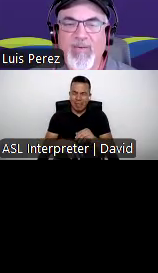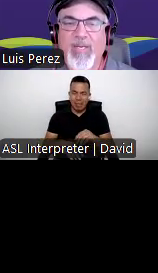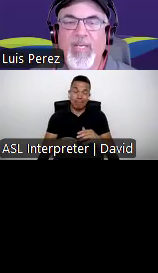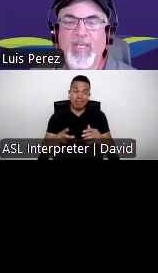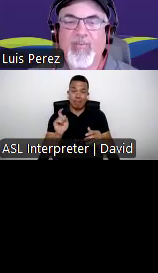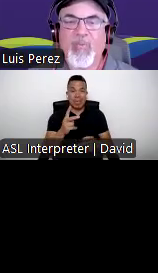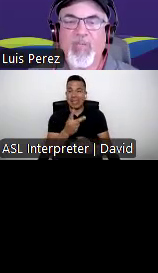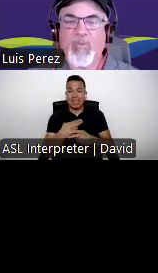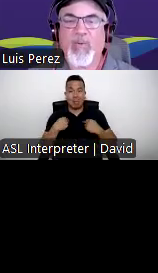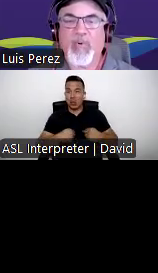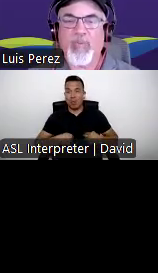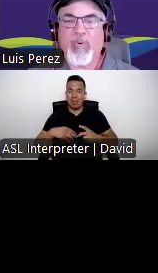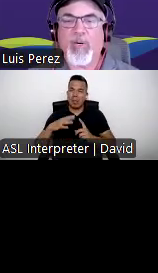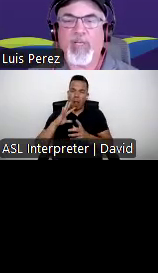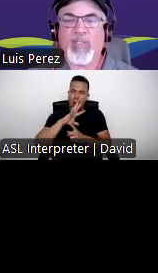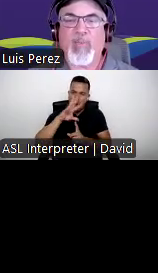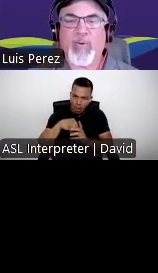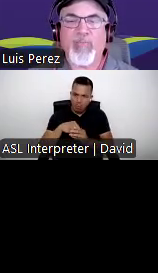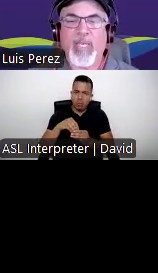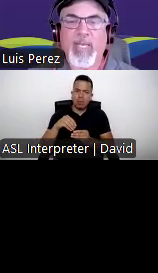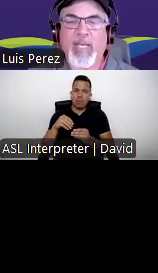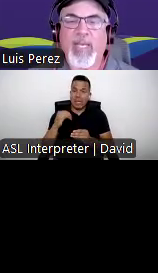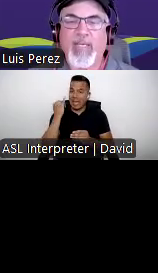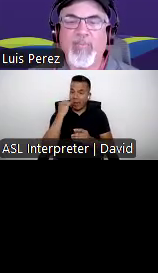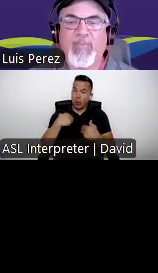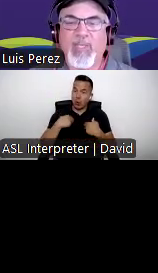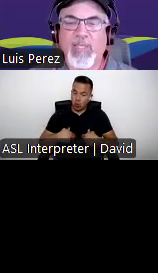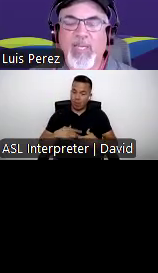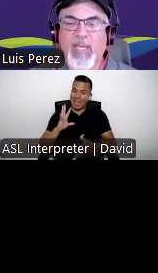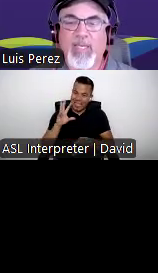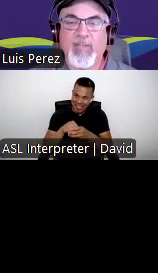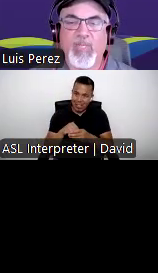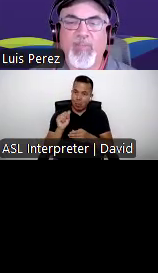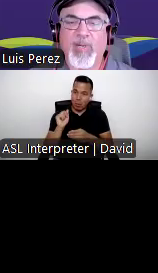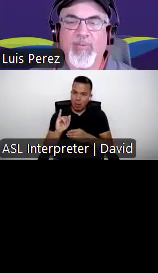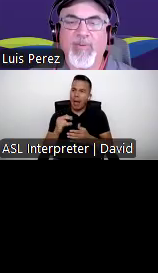right? When we do that, we're able to harness the power of AI, because AI is really powerful